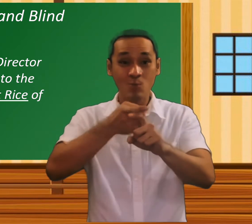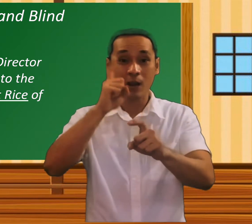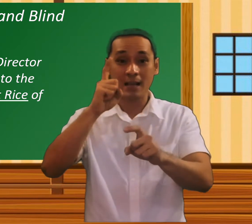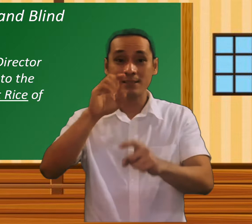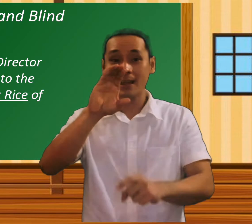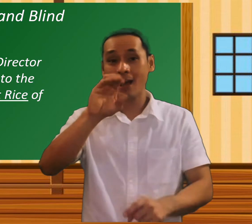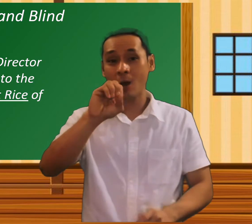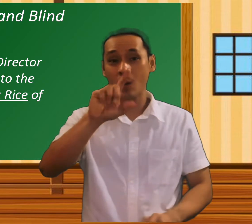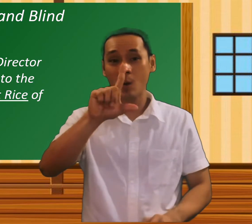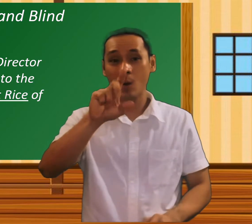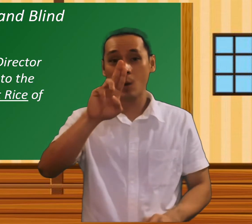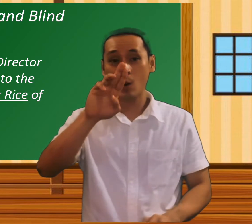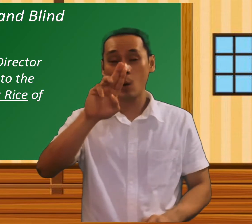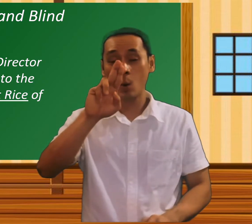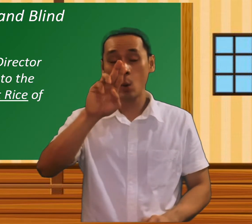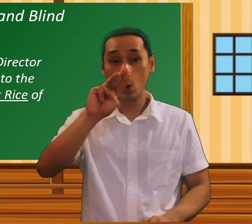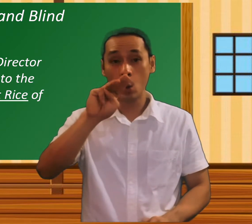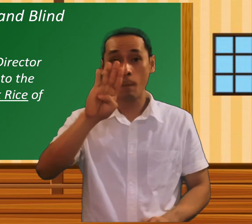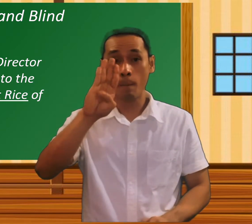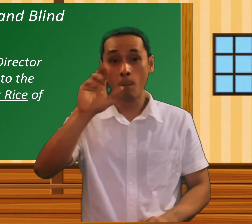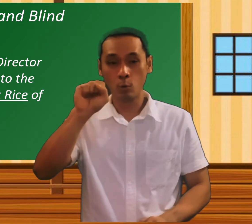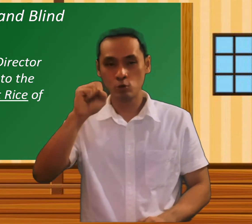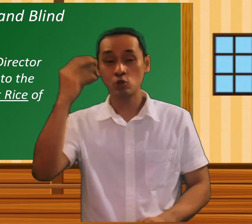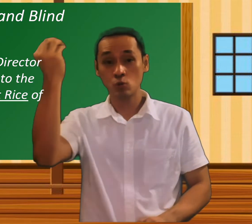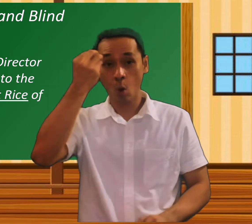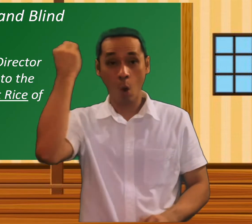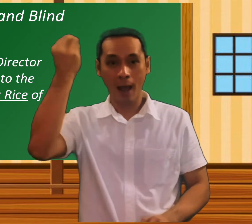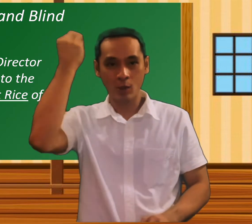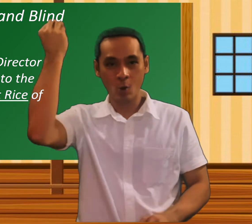of columbus ohio